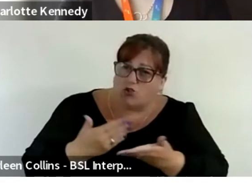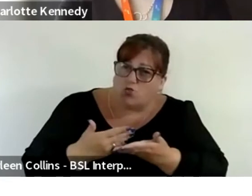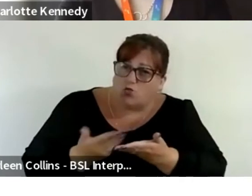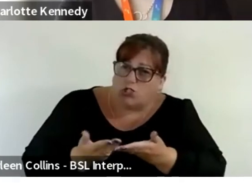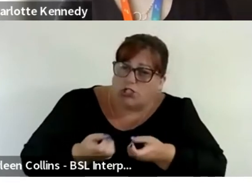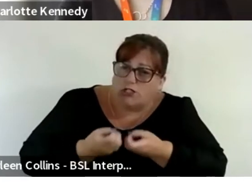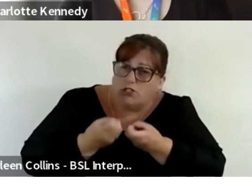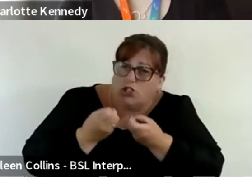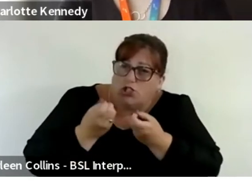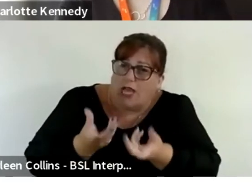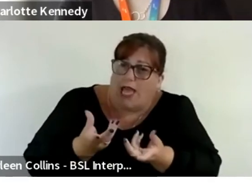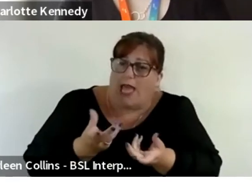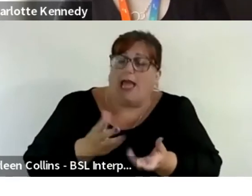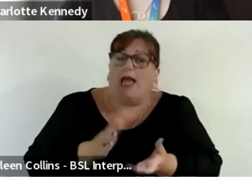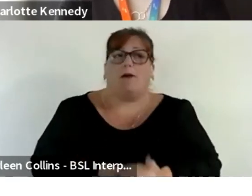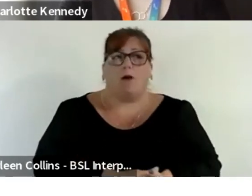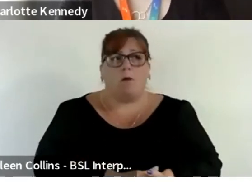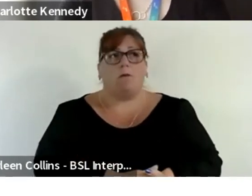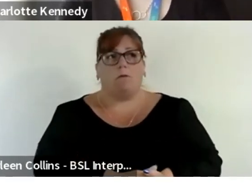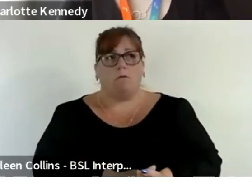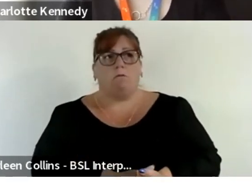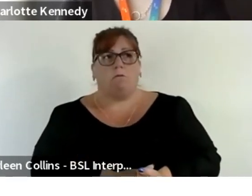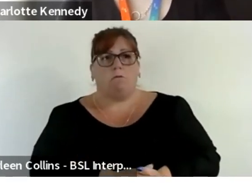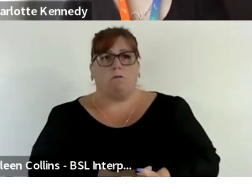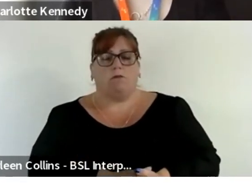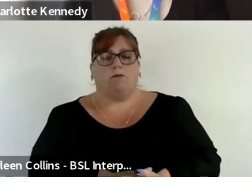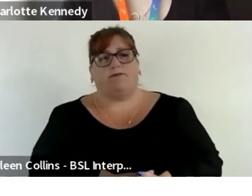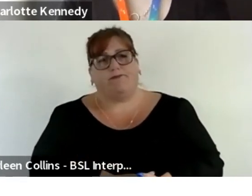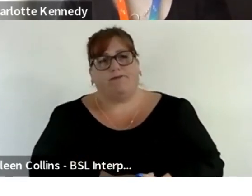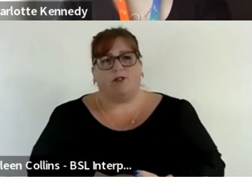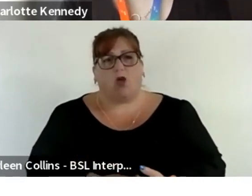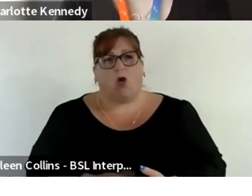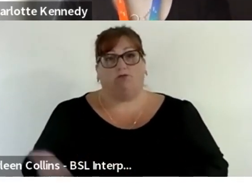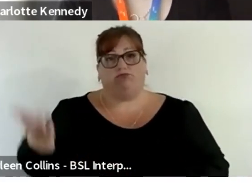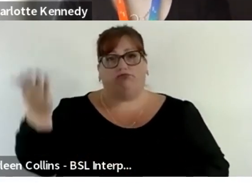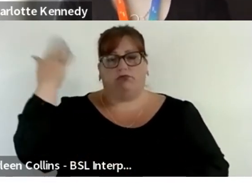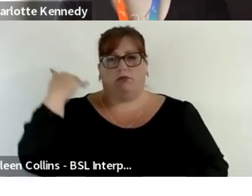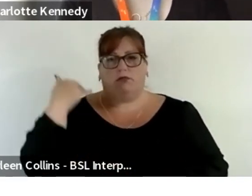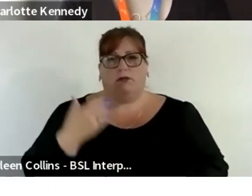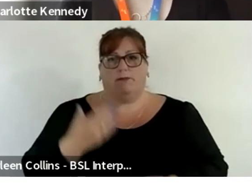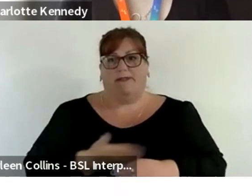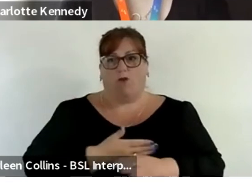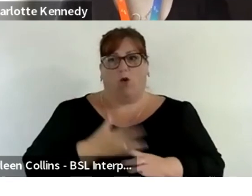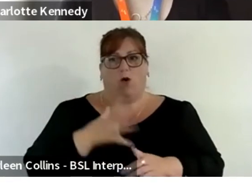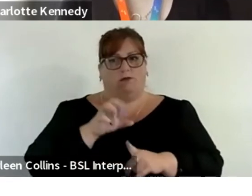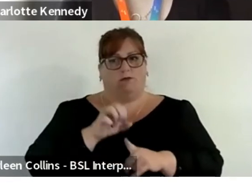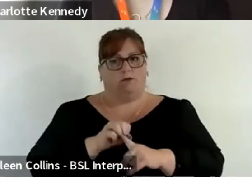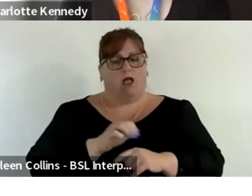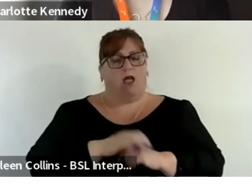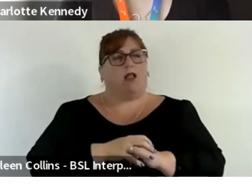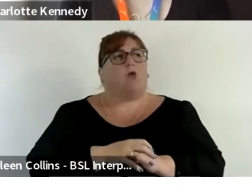Prior to my diagnosis I didn't feel comfortable asking for any